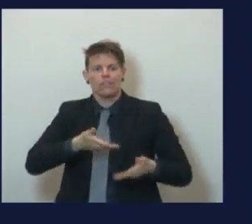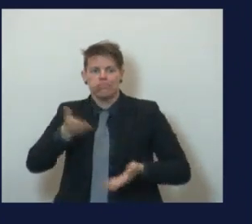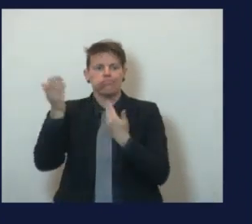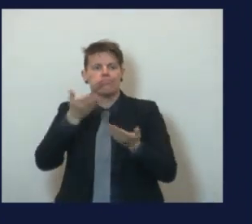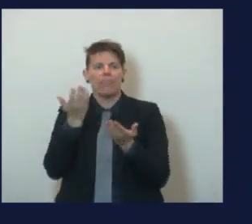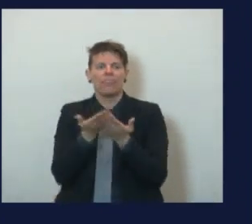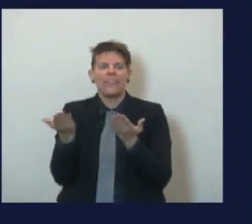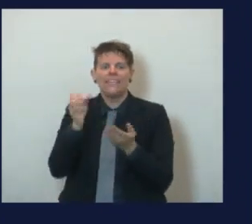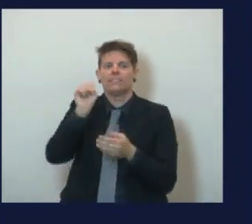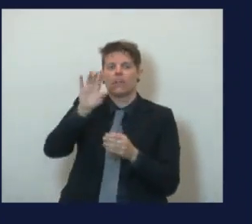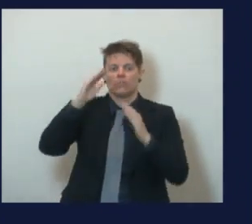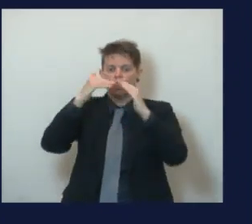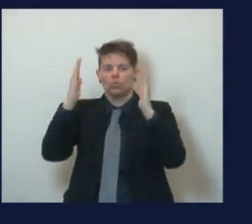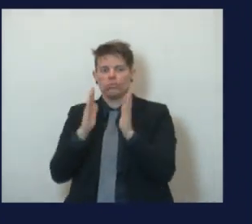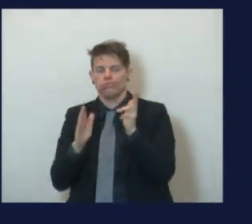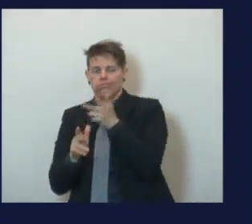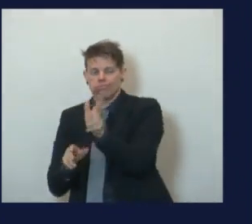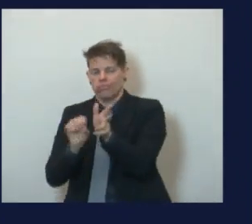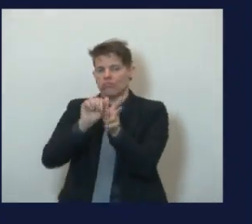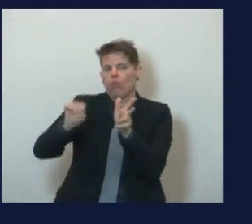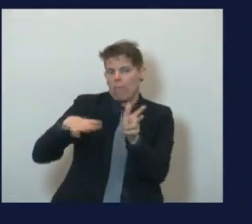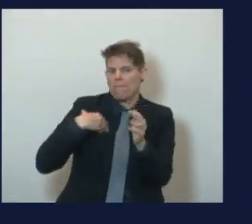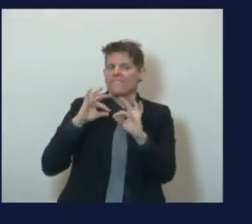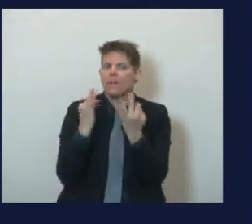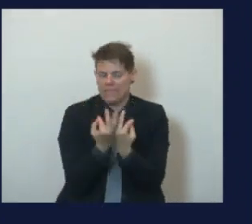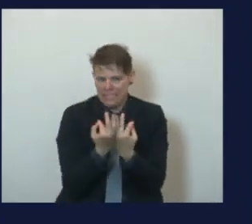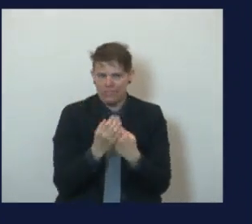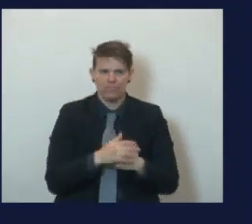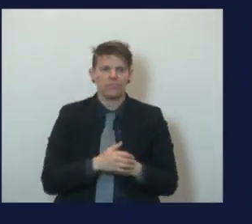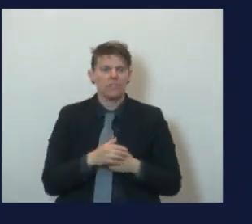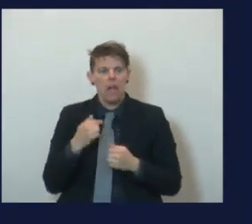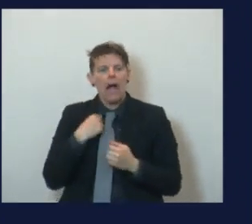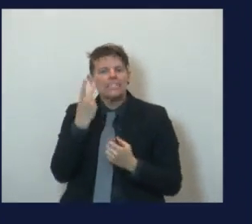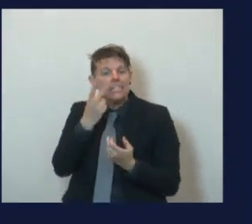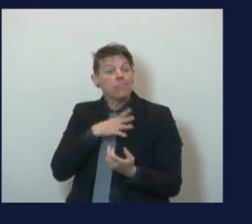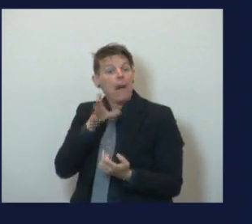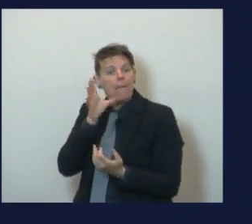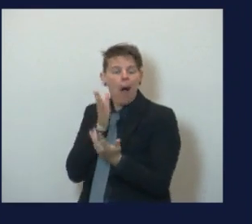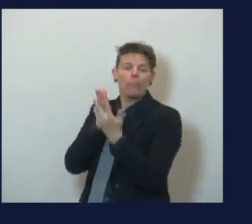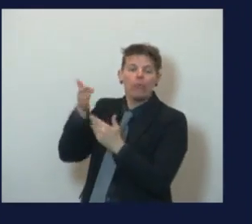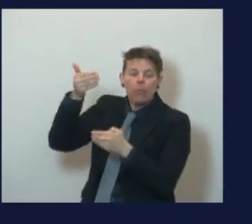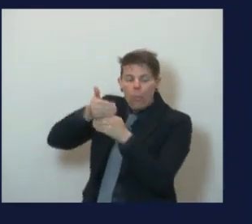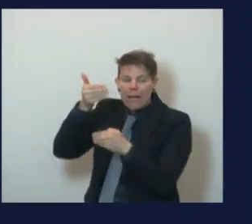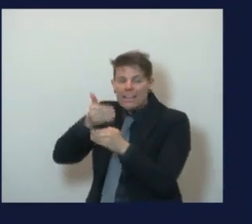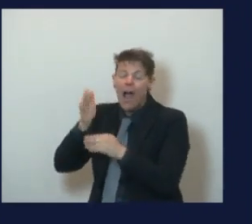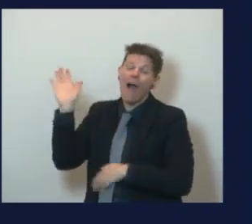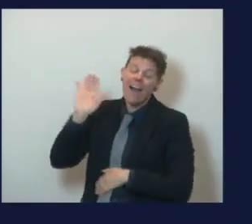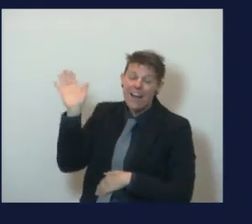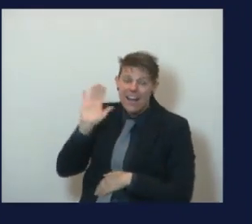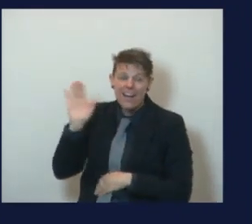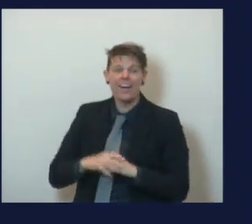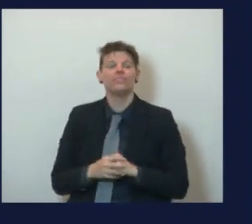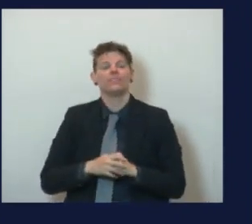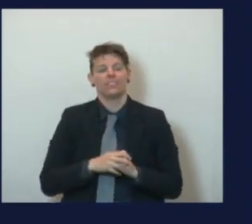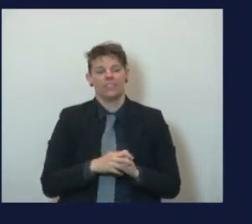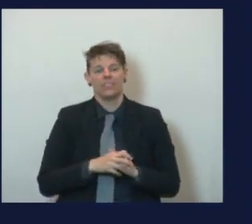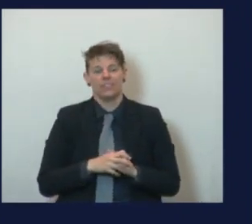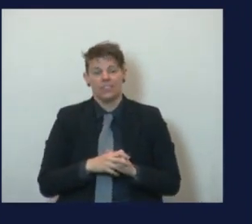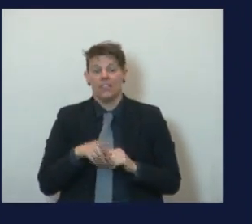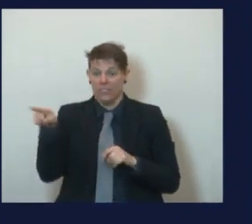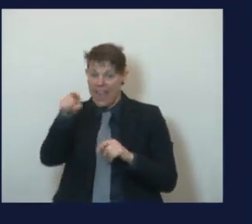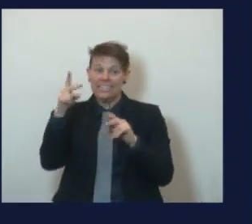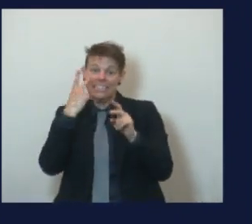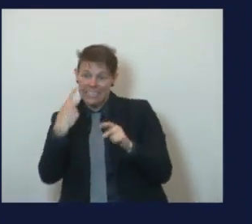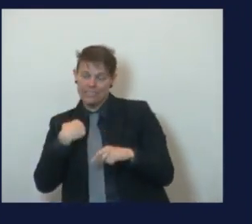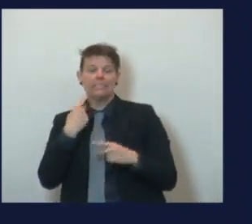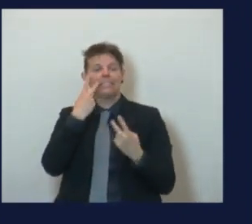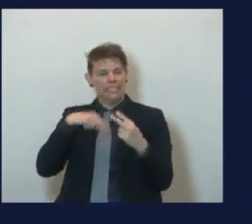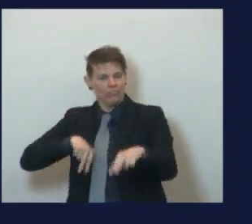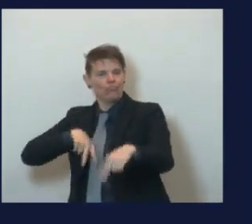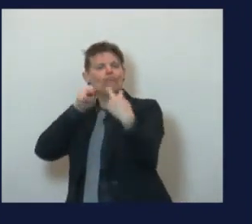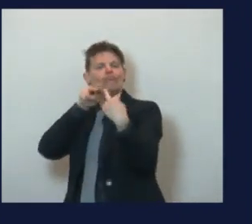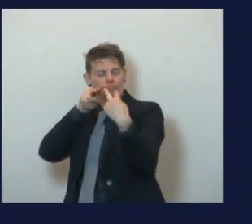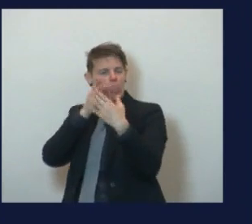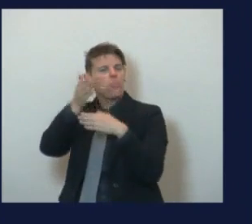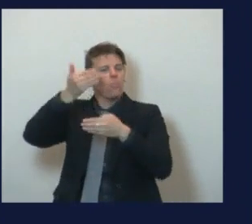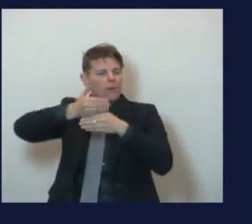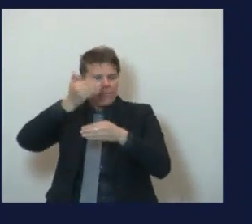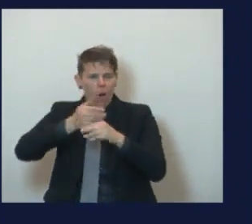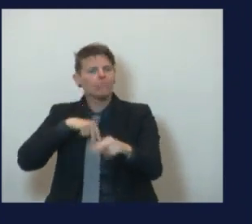I MENTIONED THAT I OFTEN DO DELIVERIES IN ALBUQUERQUE TO MY FAMILY ON THE DOORSTEP AND I GO SEE MY MOTHER VIA A WINDOW RIGHT A WAVE.